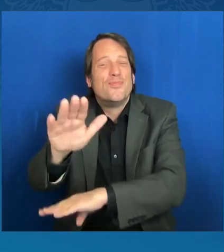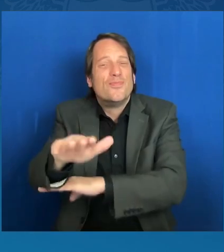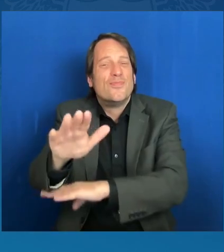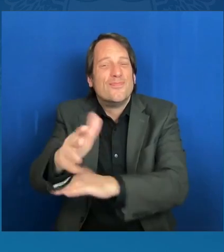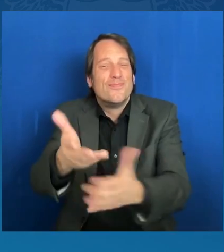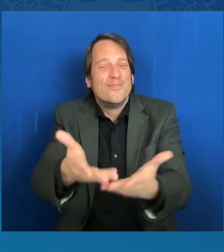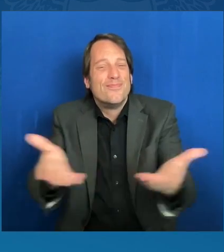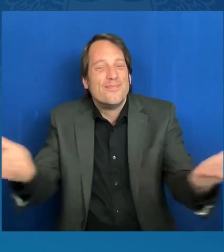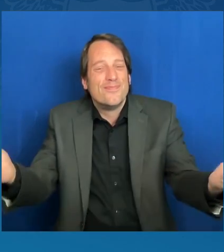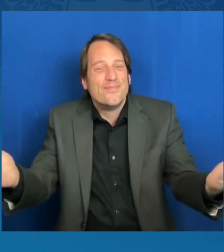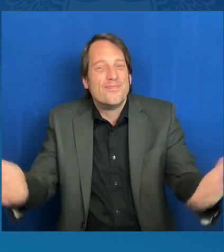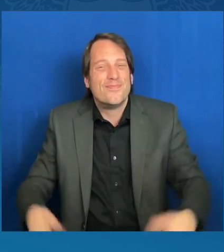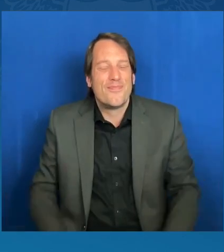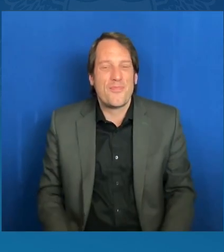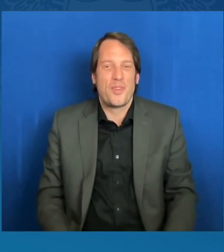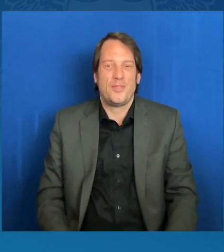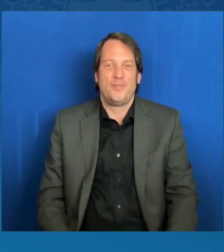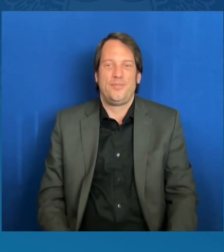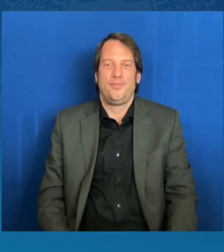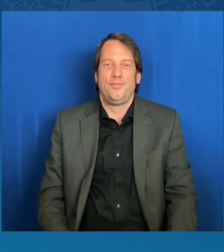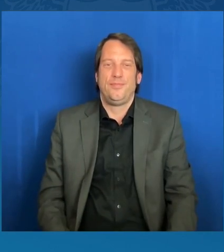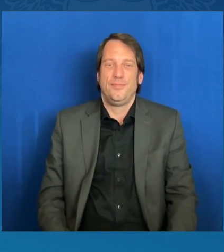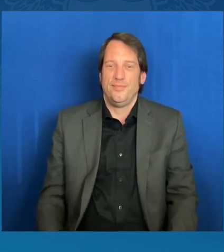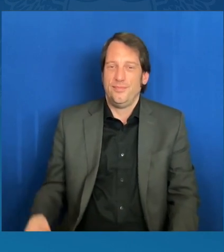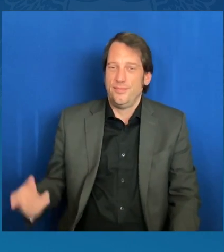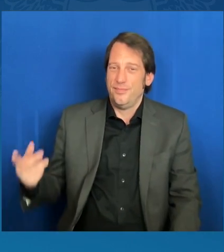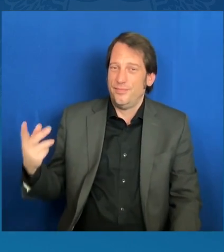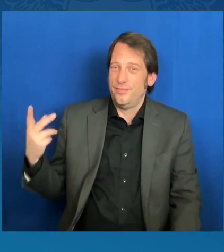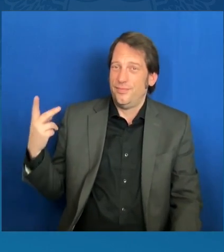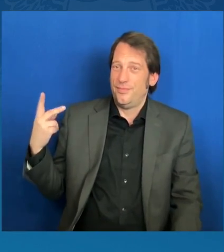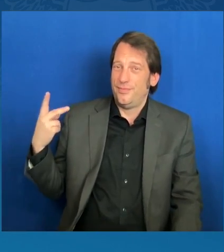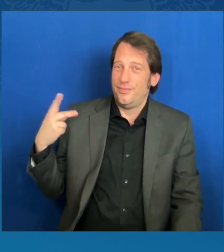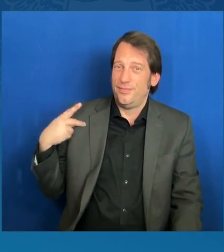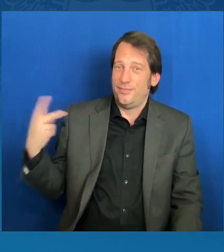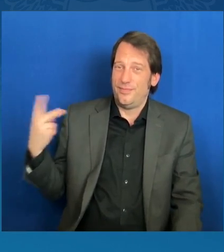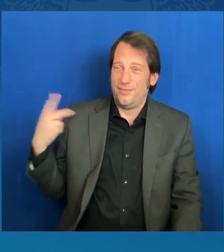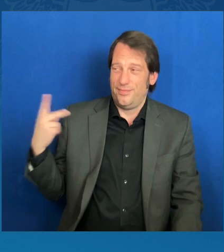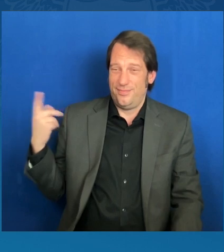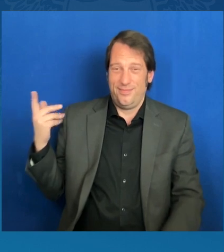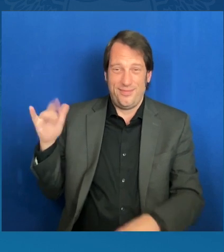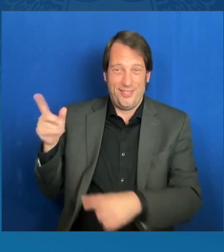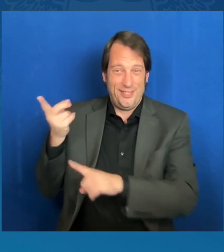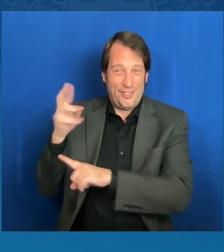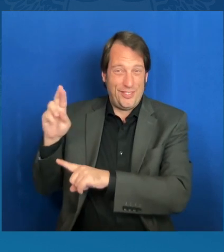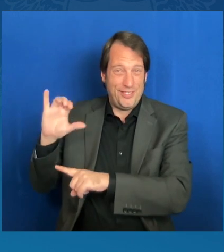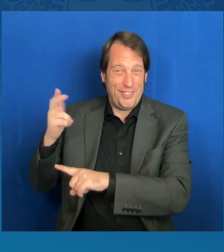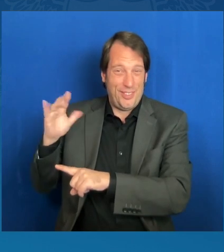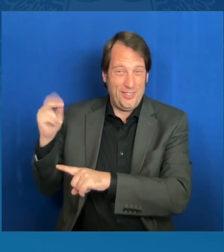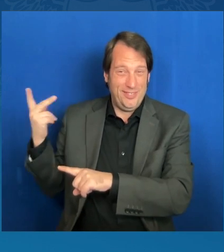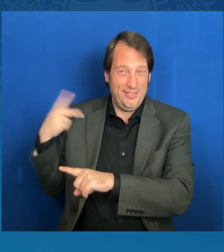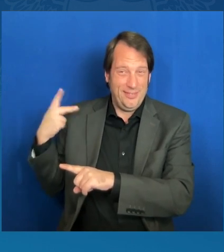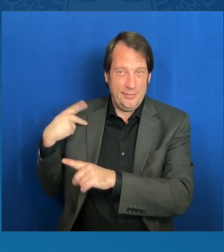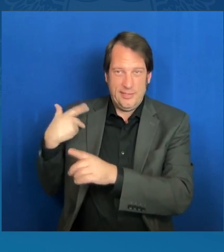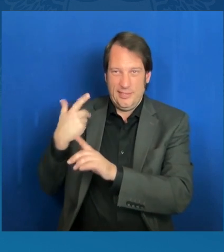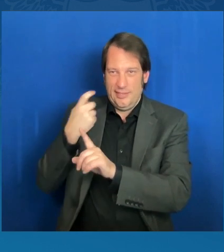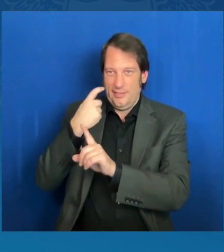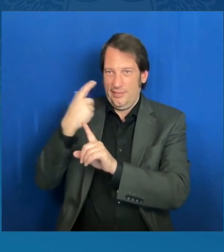were talking in the back about -- last time I saw you was during the holidays. You came to my house -- Mr. Tillmon: Yes.